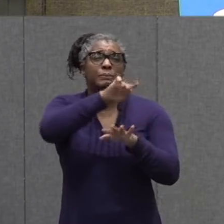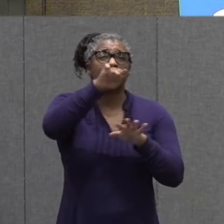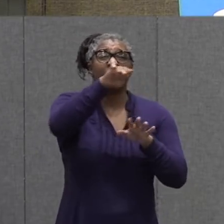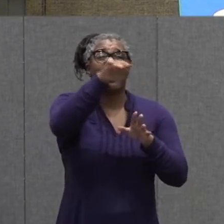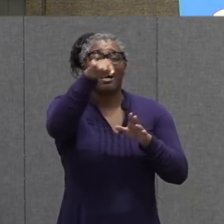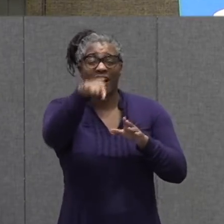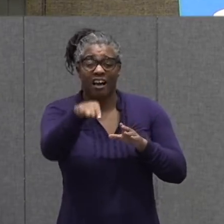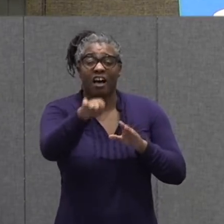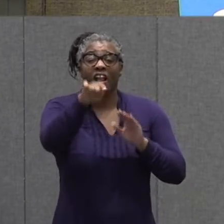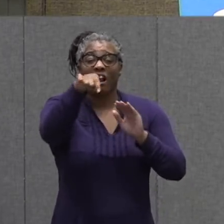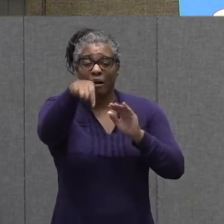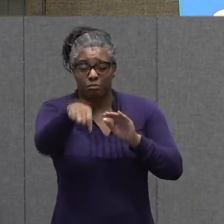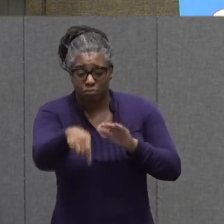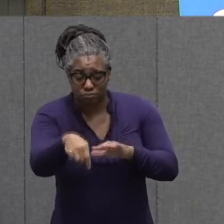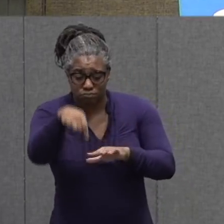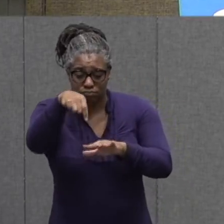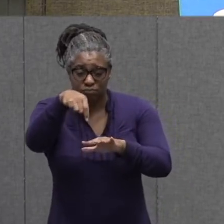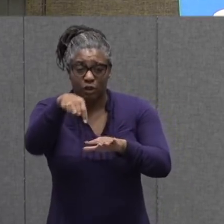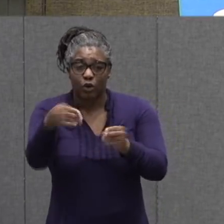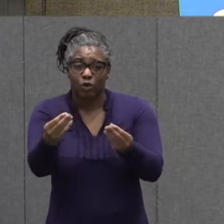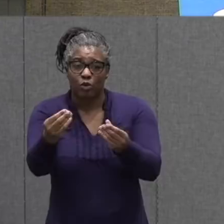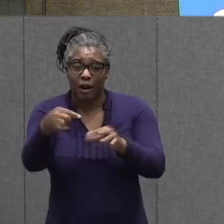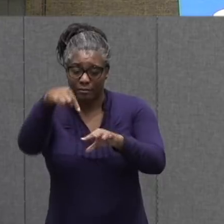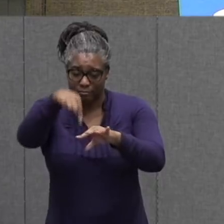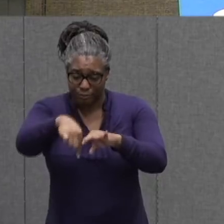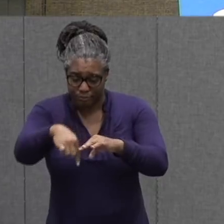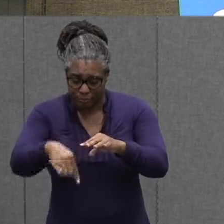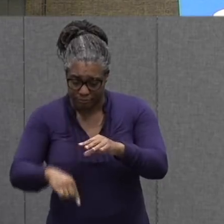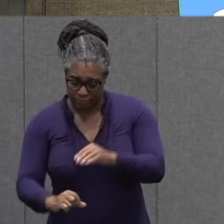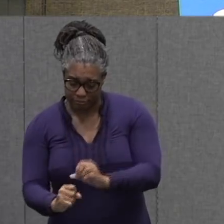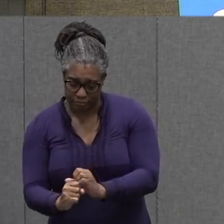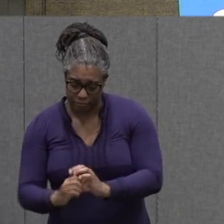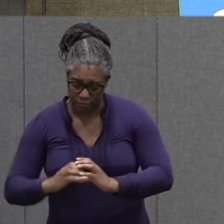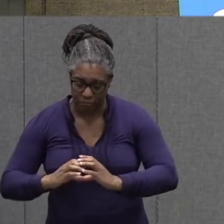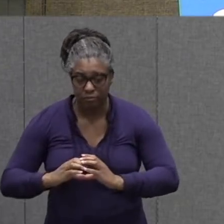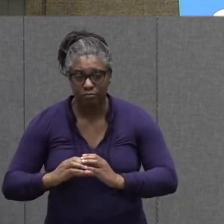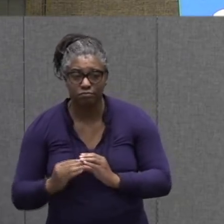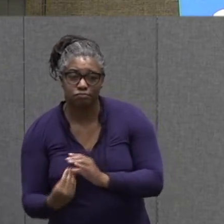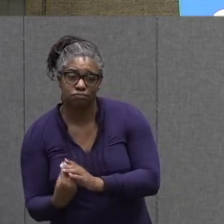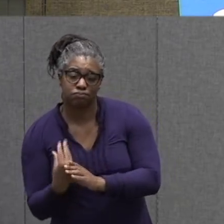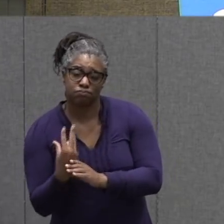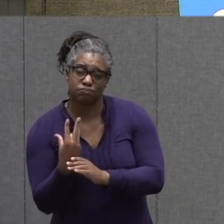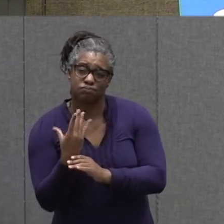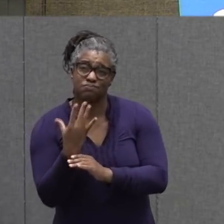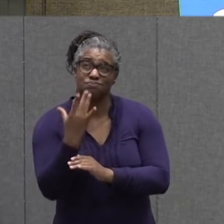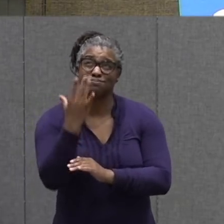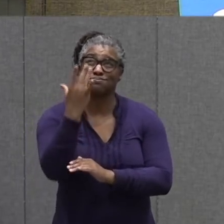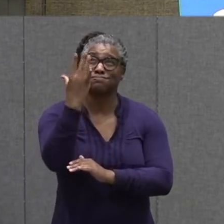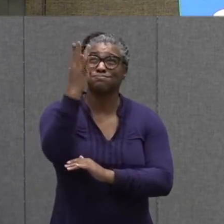So it not only survived, it thrived. We're gonna talk a little bit about that word today